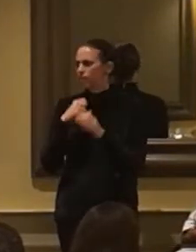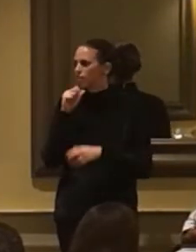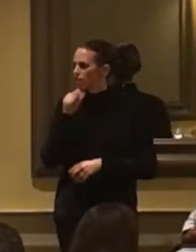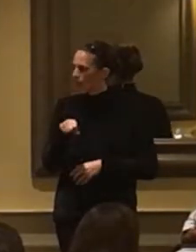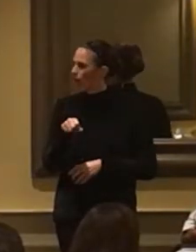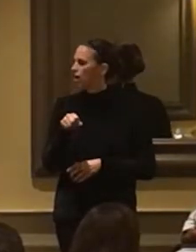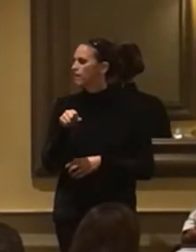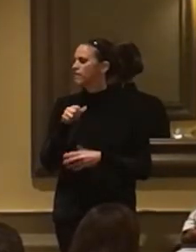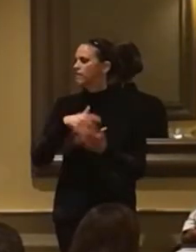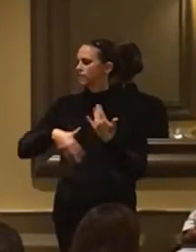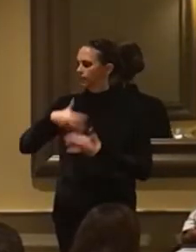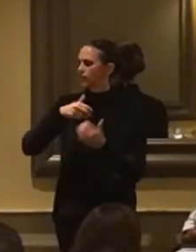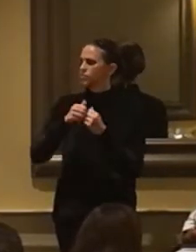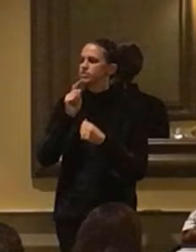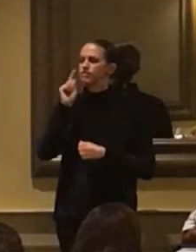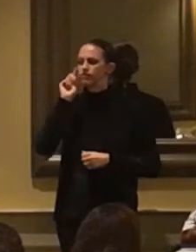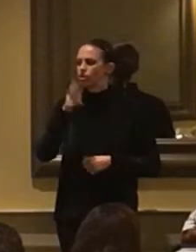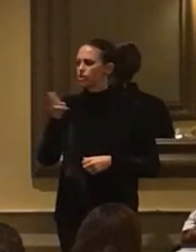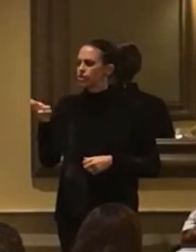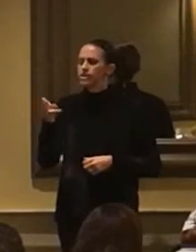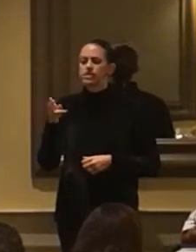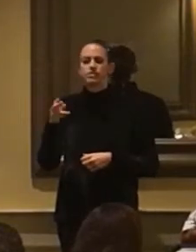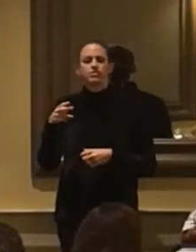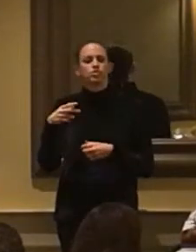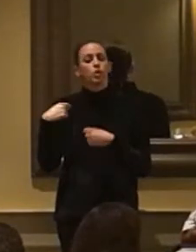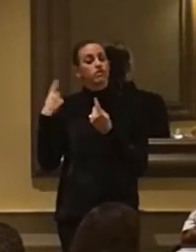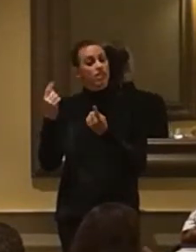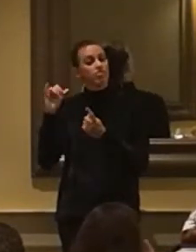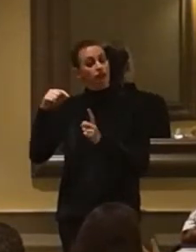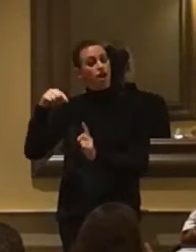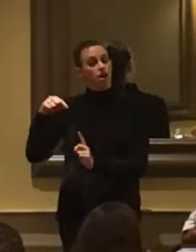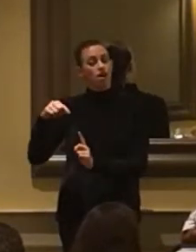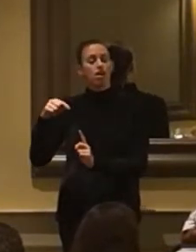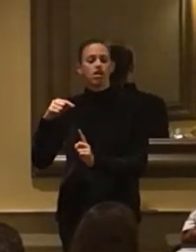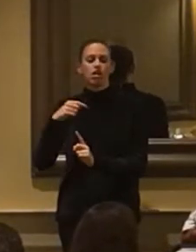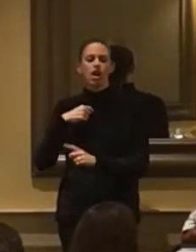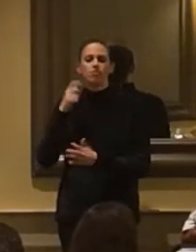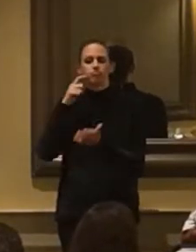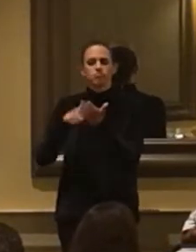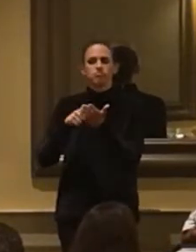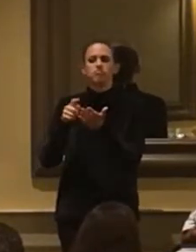And it's... Since then, seeing how so many people thrive with,